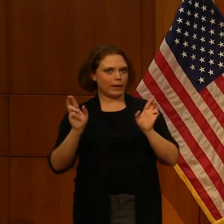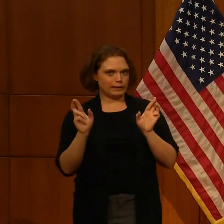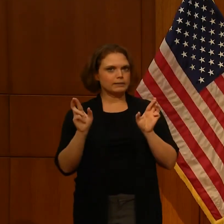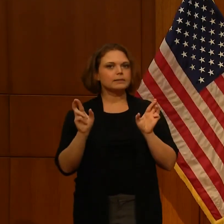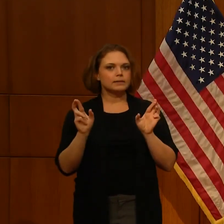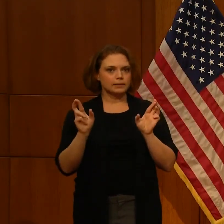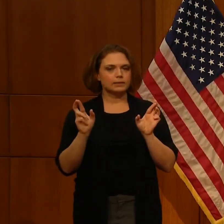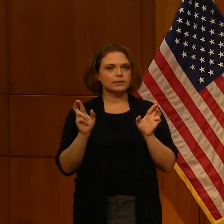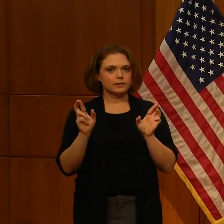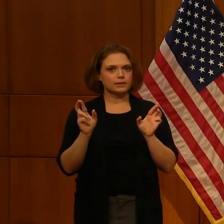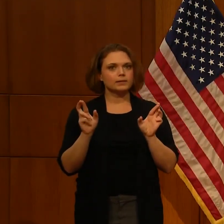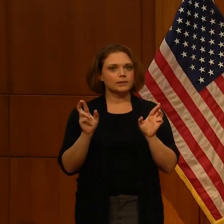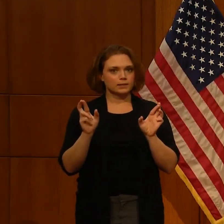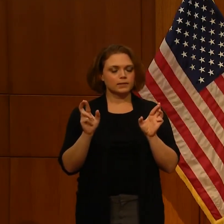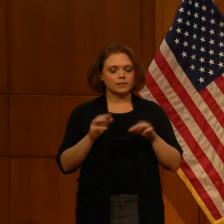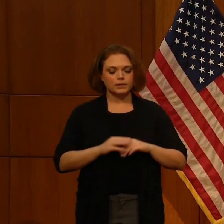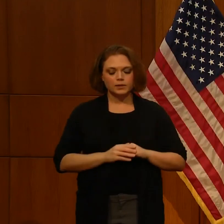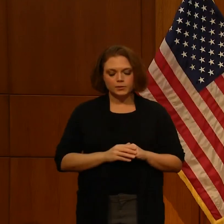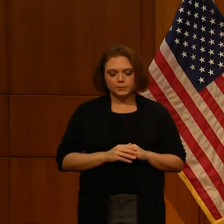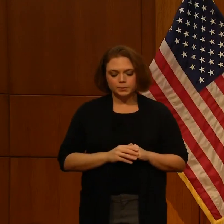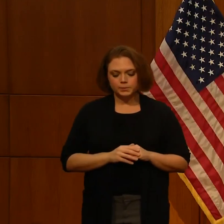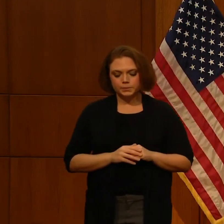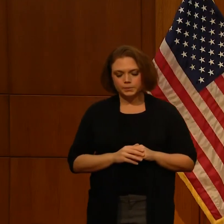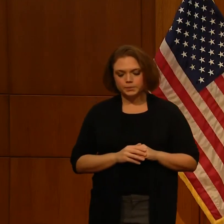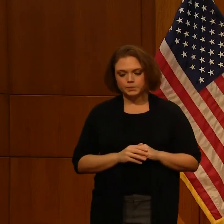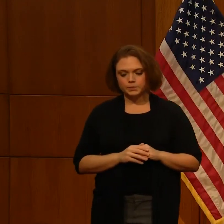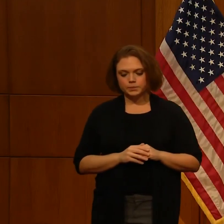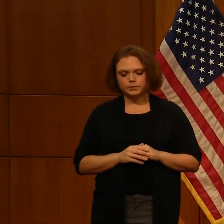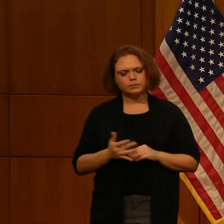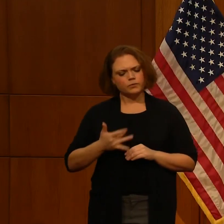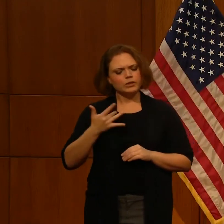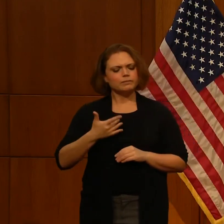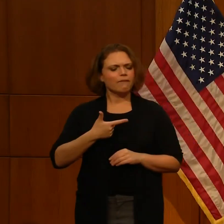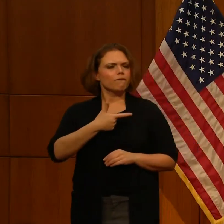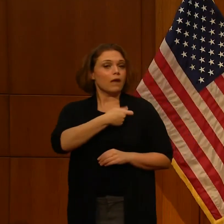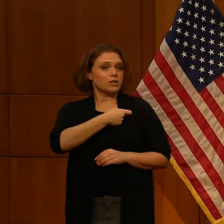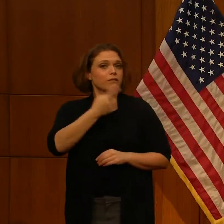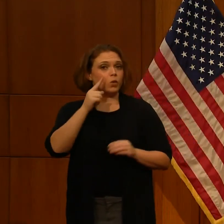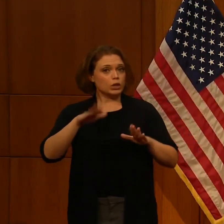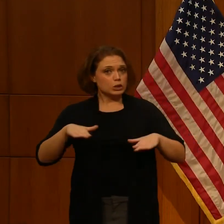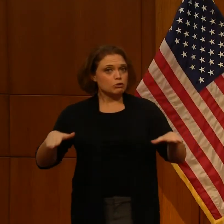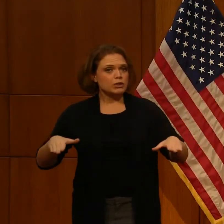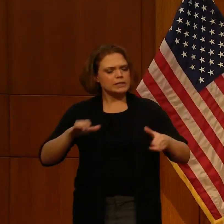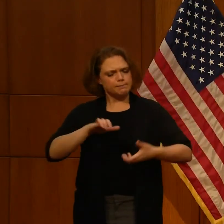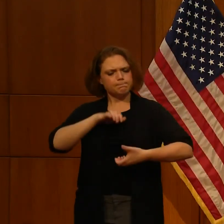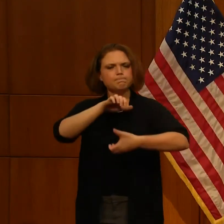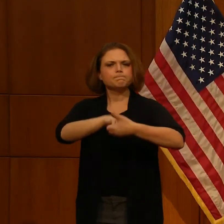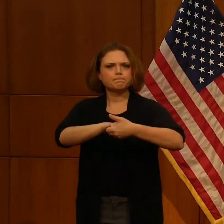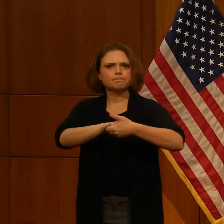THEIR SHOTS, VIRGINIA WILL BE READY. IT'S GOOD TO THINK OF